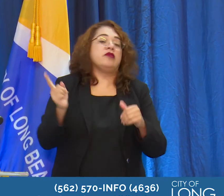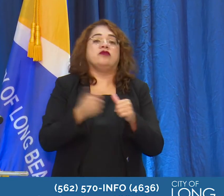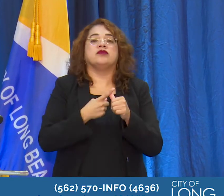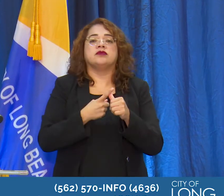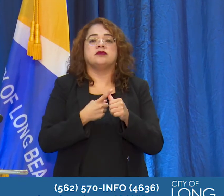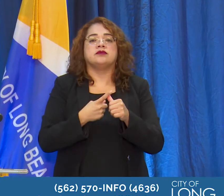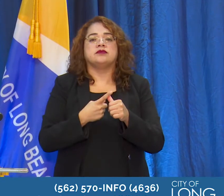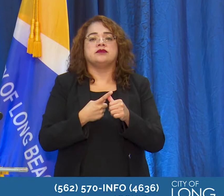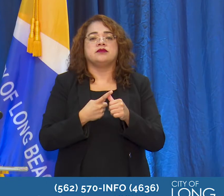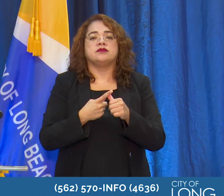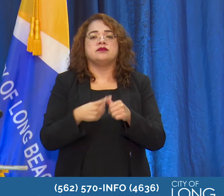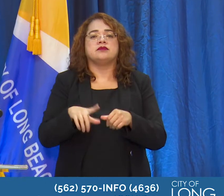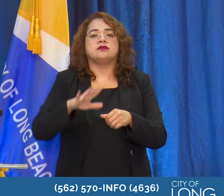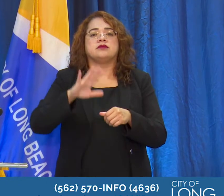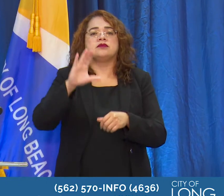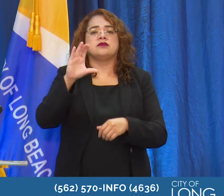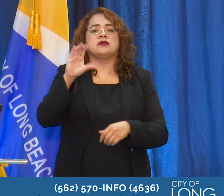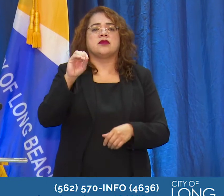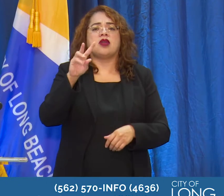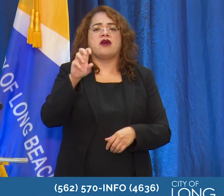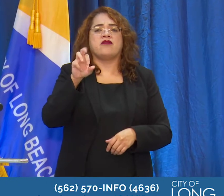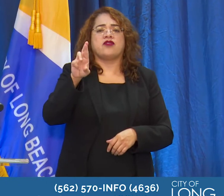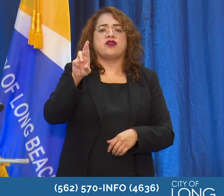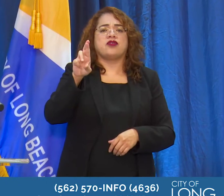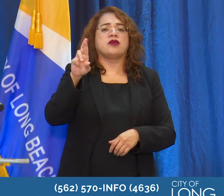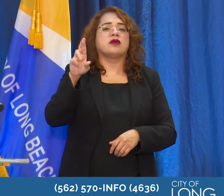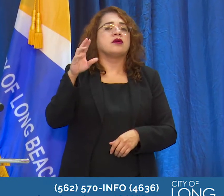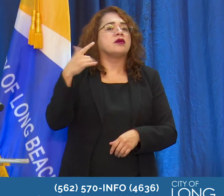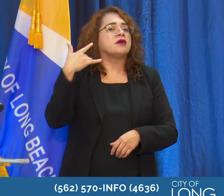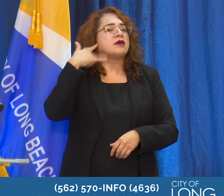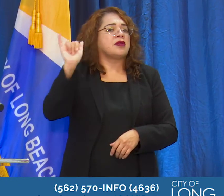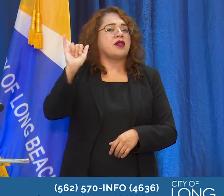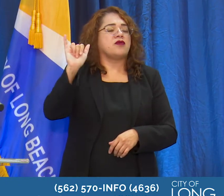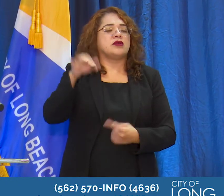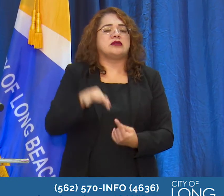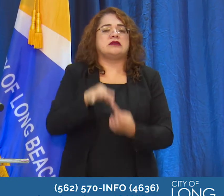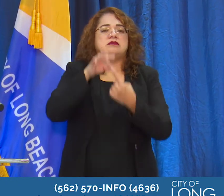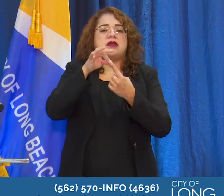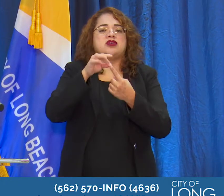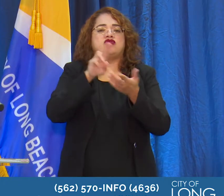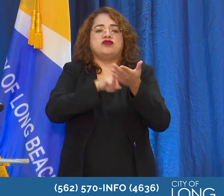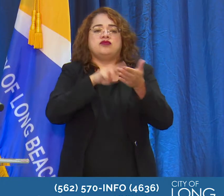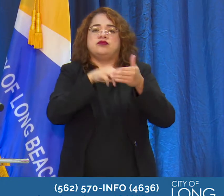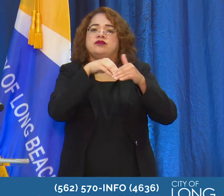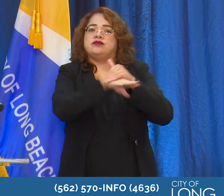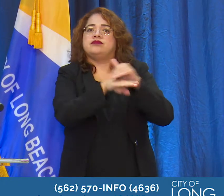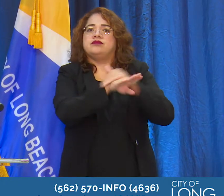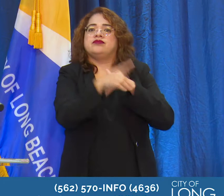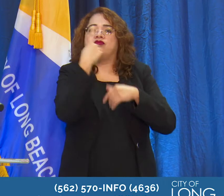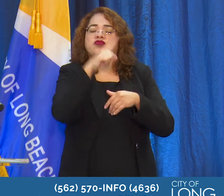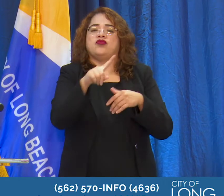talk about Covered California special enrollment. Improving access to health care has always been a critical component of